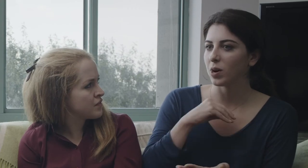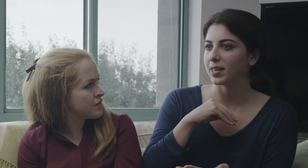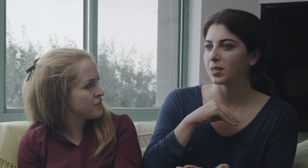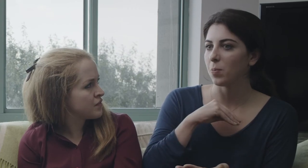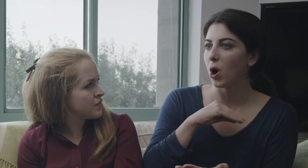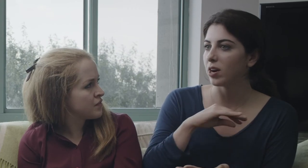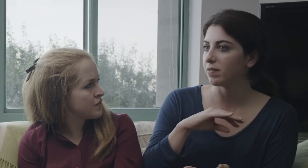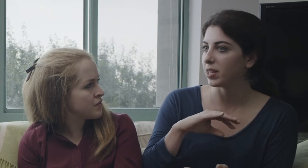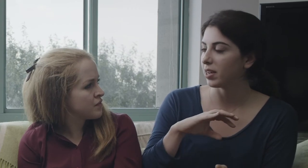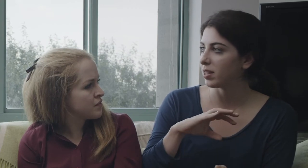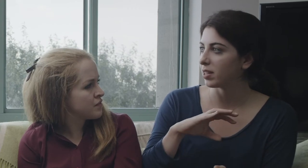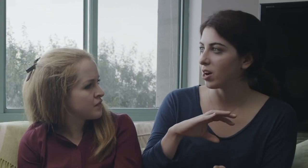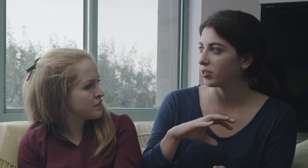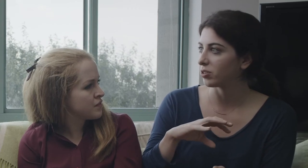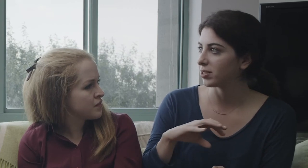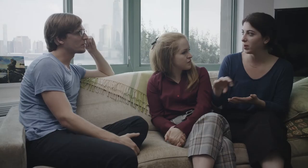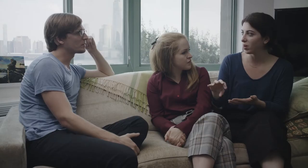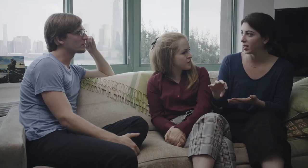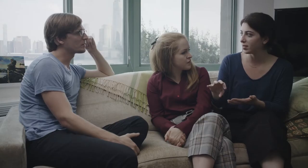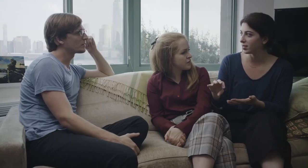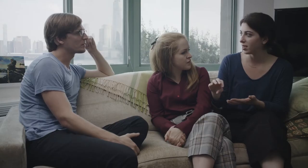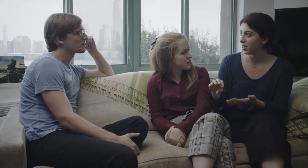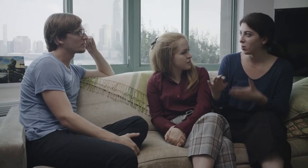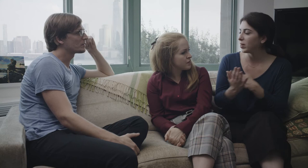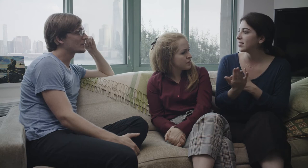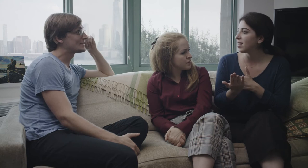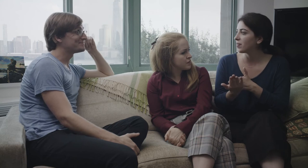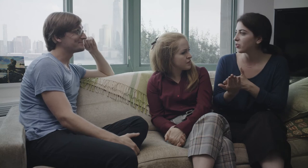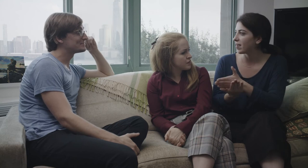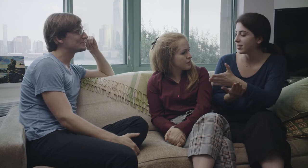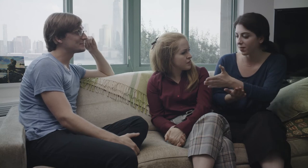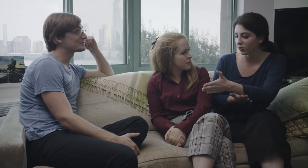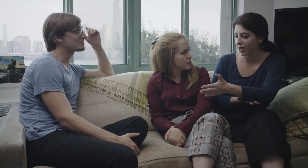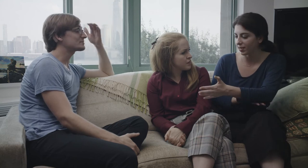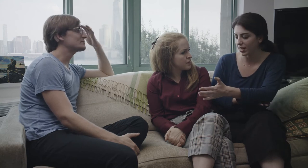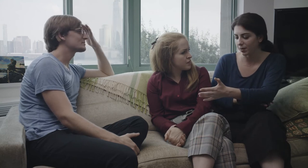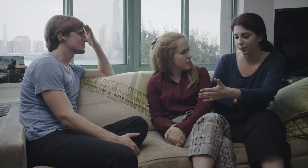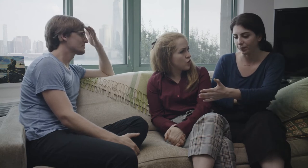where it's a part of the character's experience but it's not the driving, um...